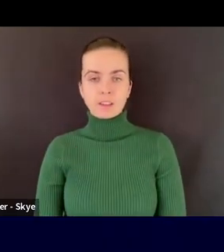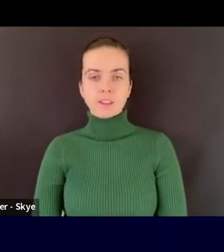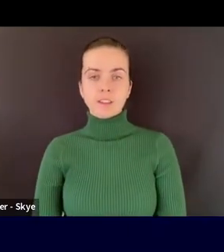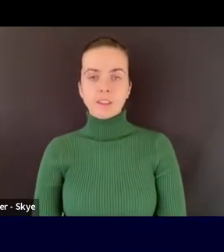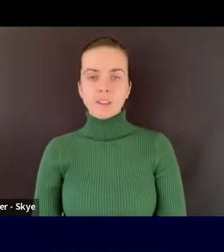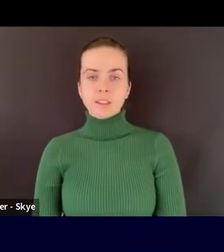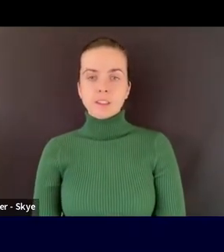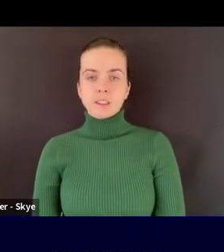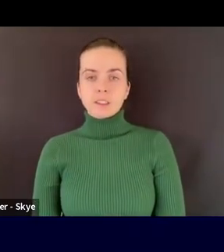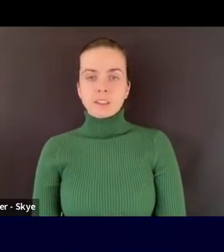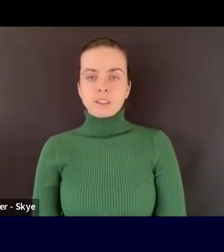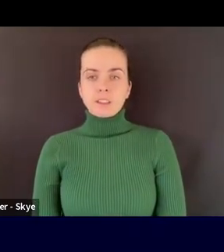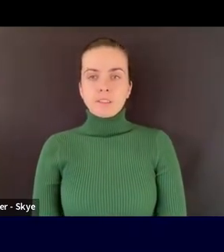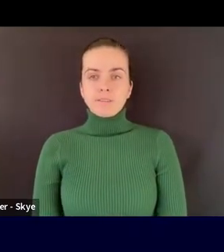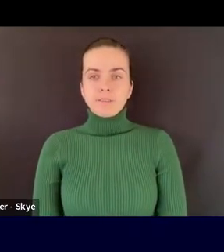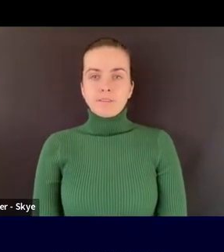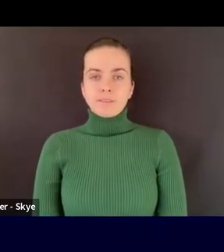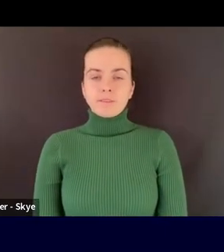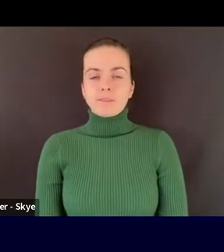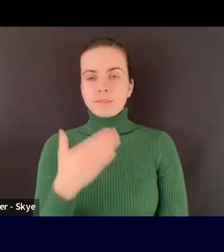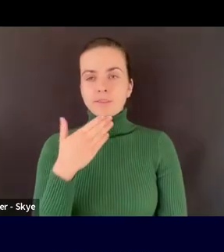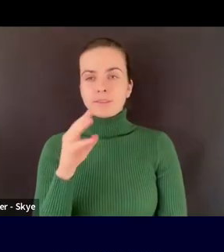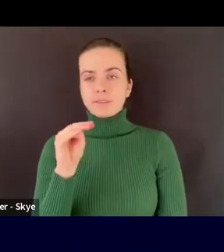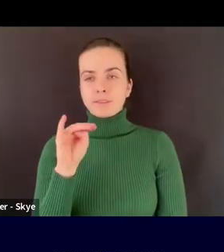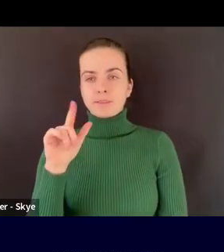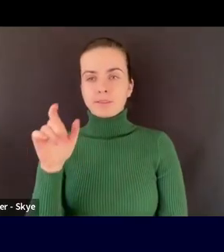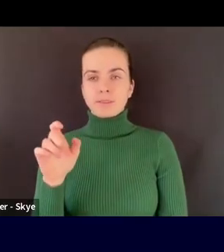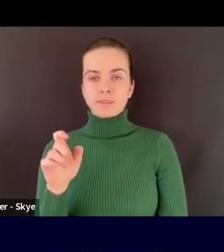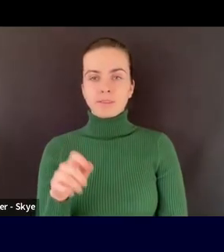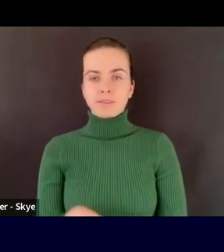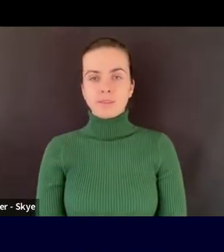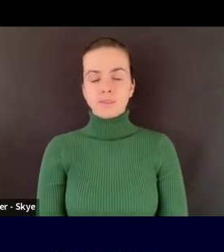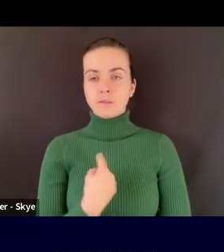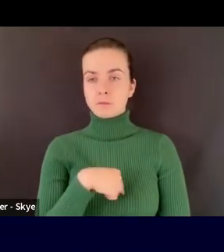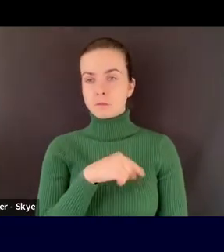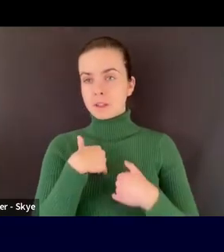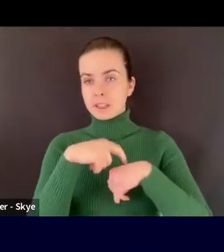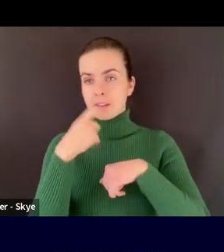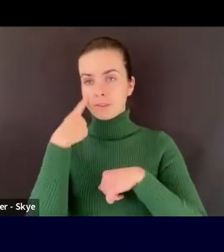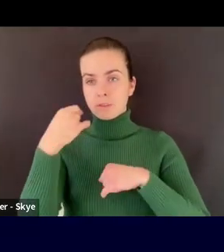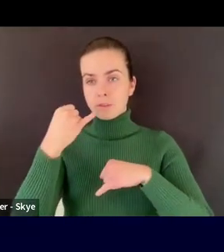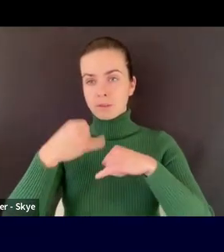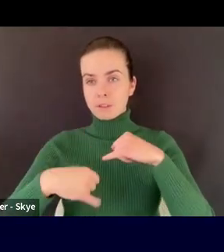Dahlia: Thank you, Michelle. We have time for one last question or comment,